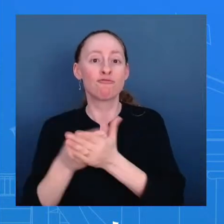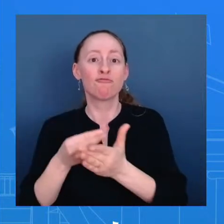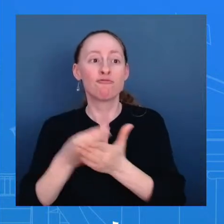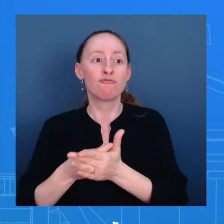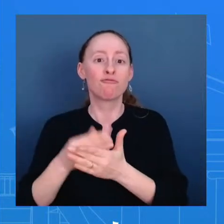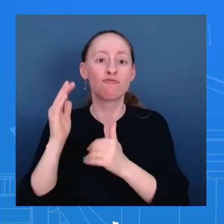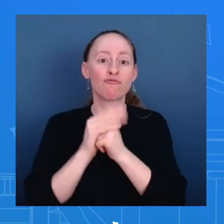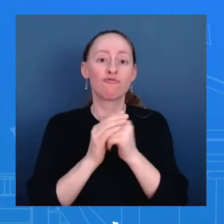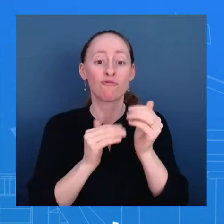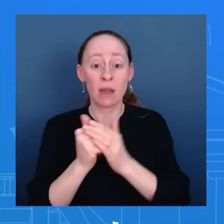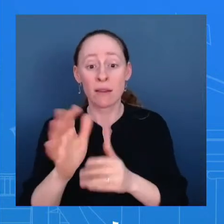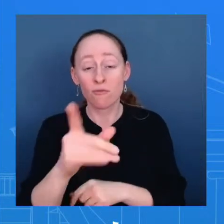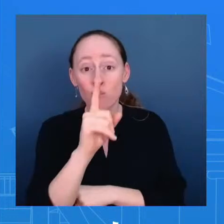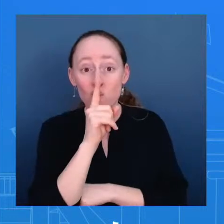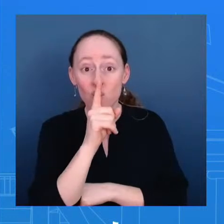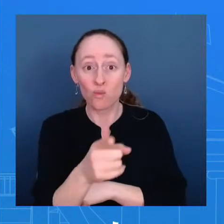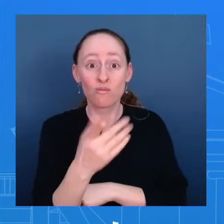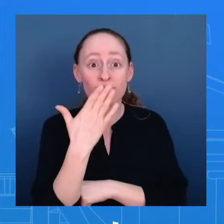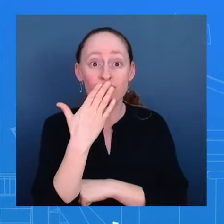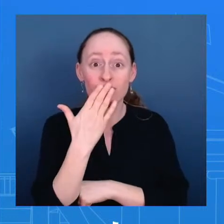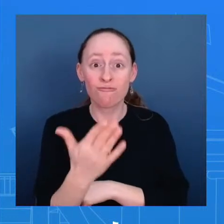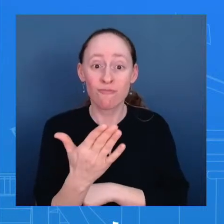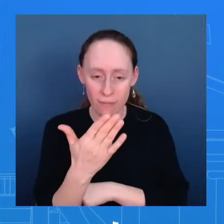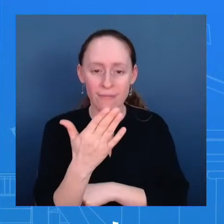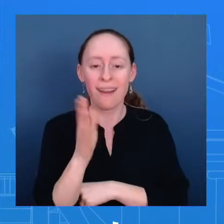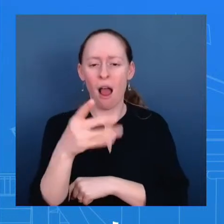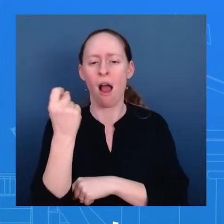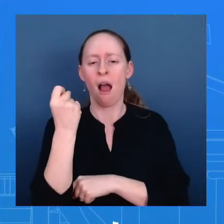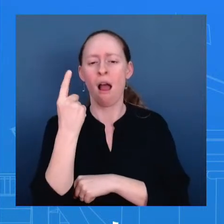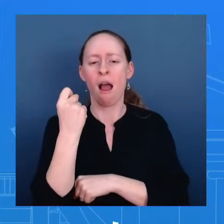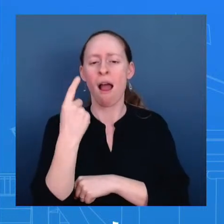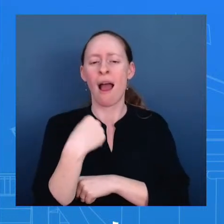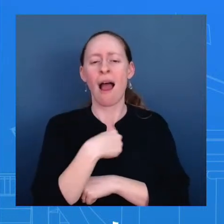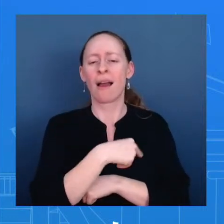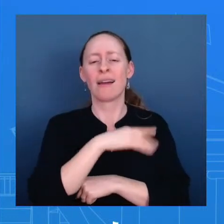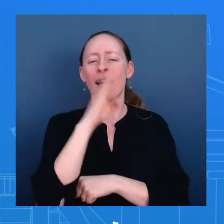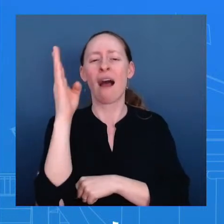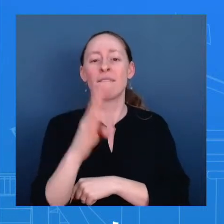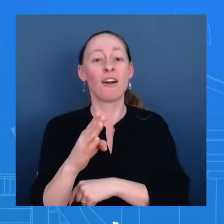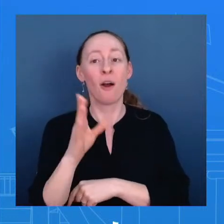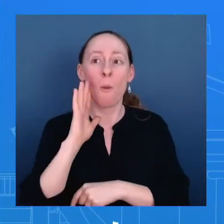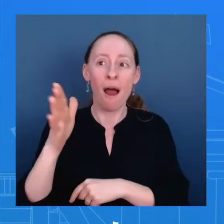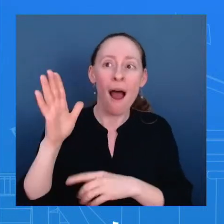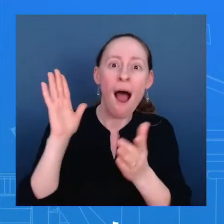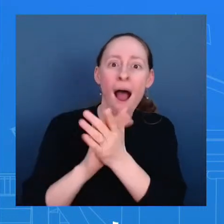we would never root for a stock market crash or for Americans to lose their jobs.